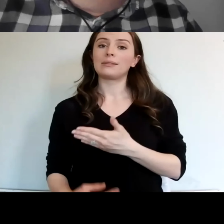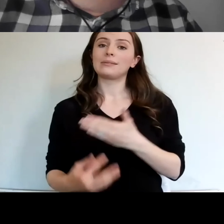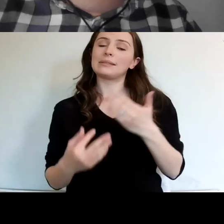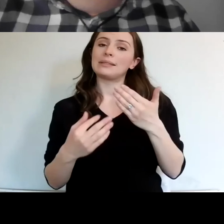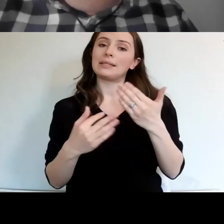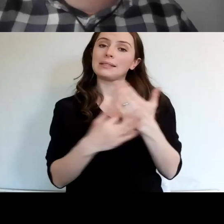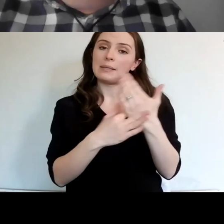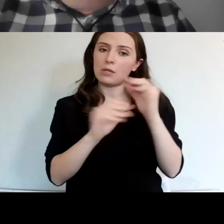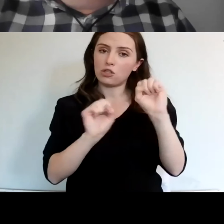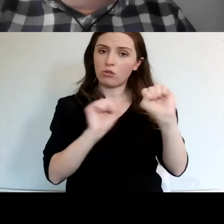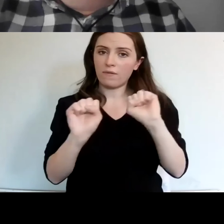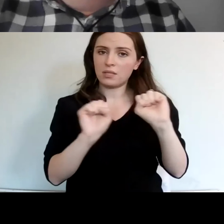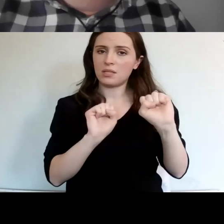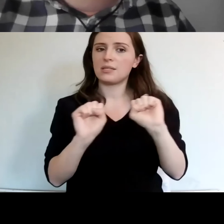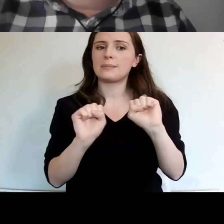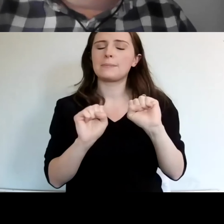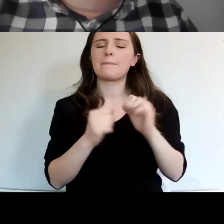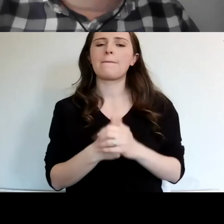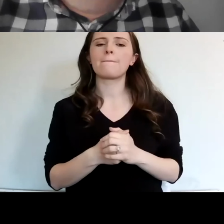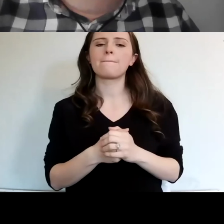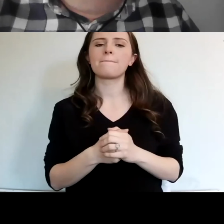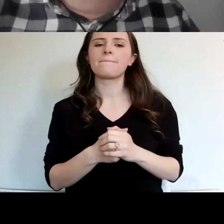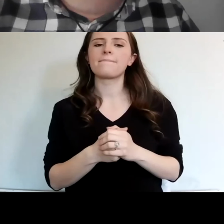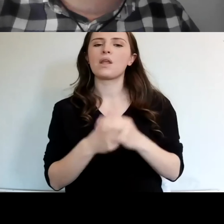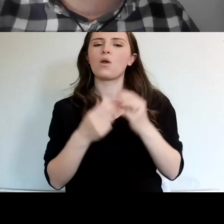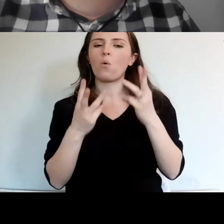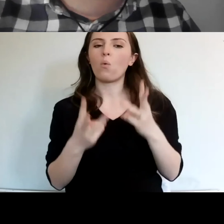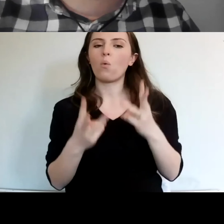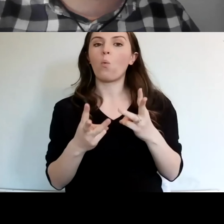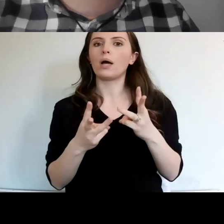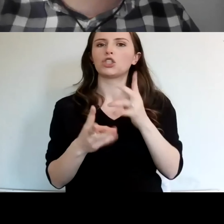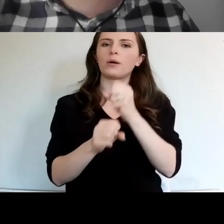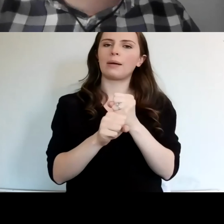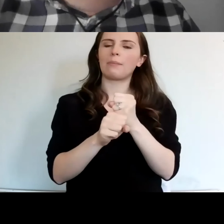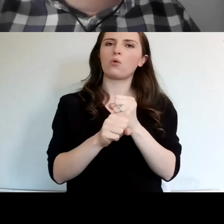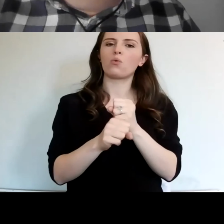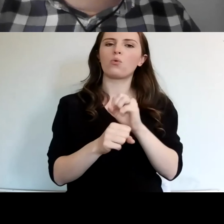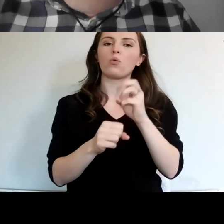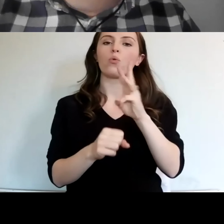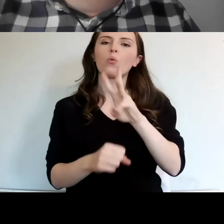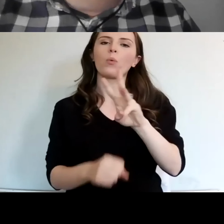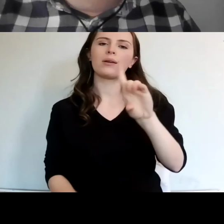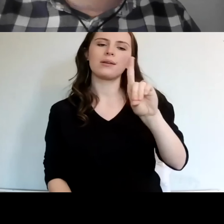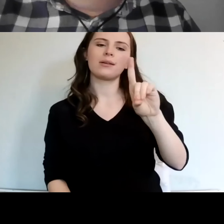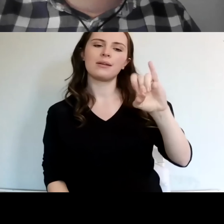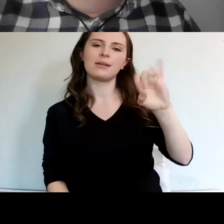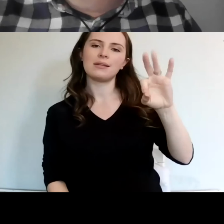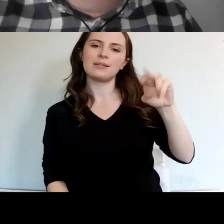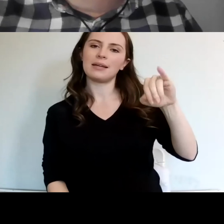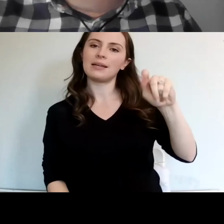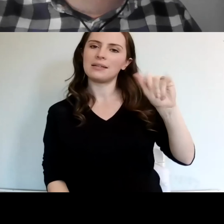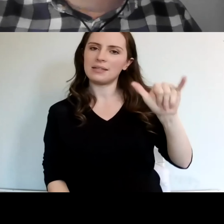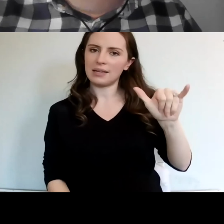the really important thing here, I want to stress the word dignity here. When you're offering accessibility services,